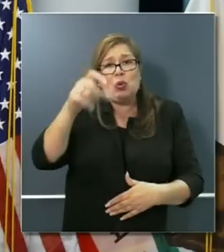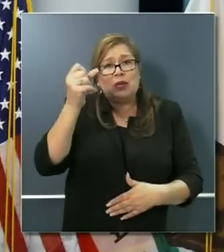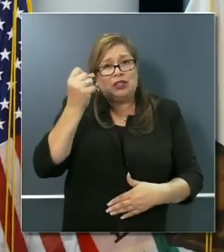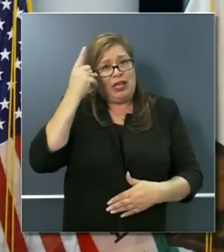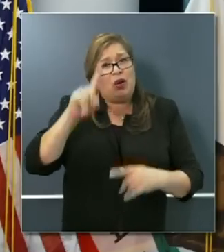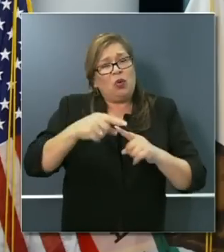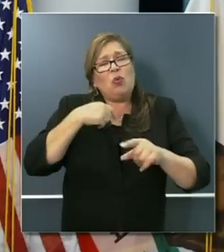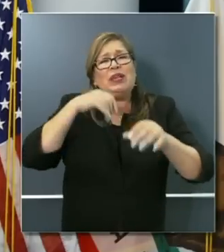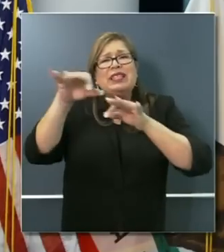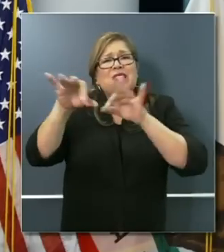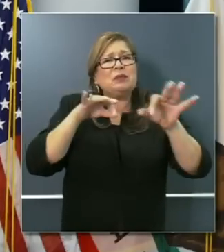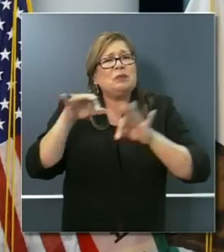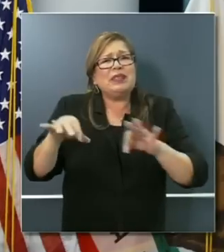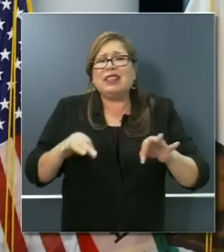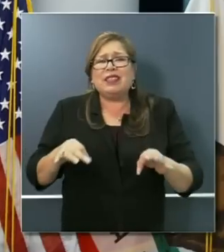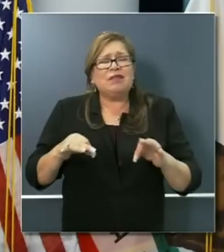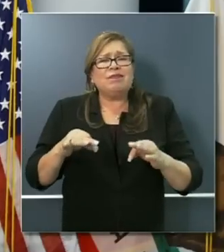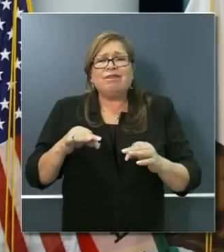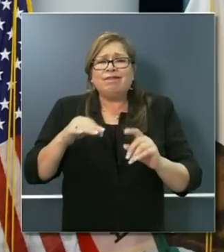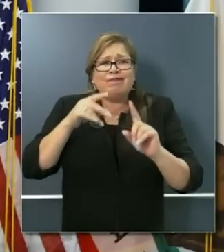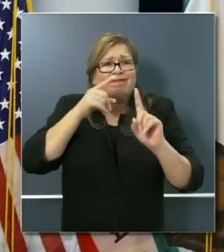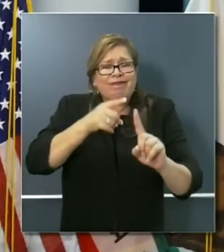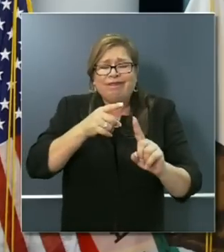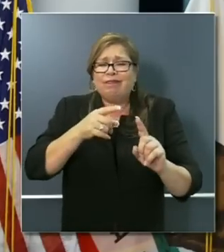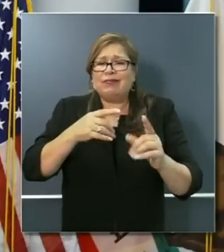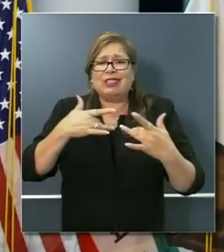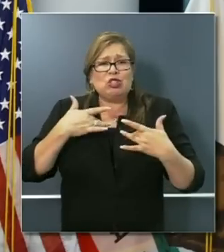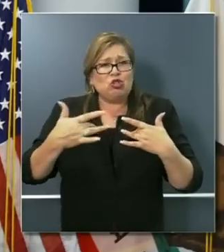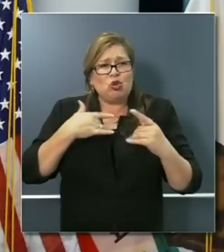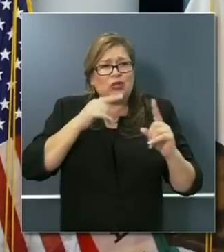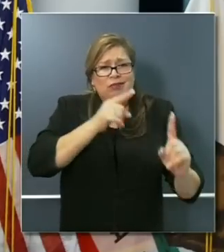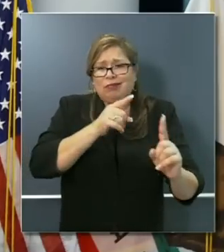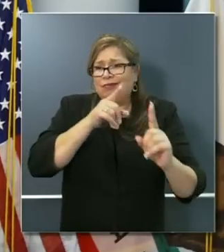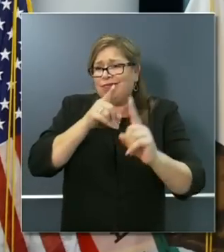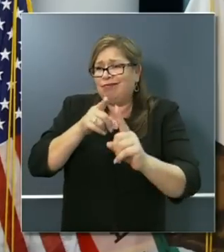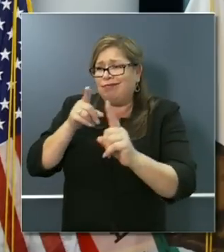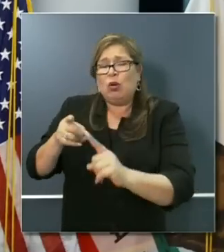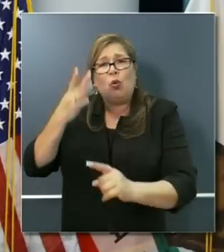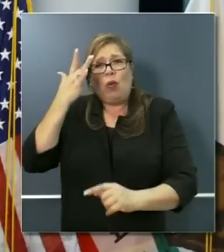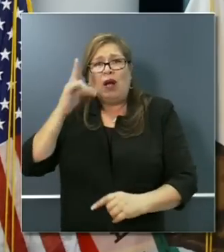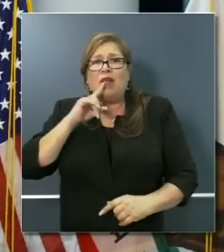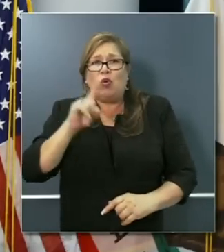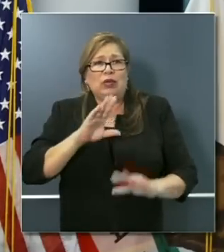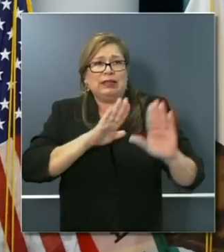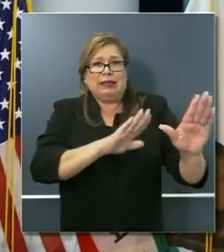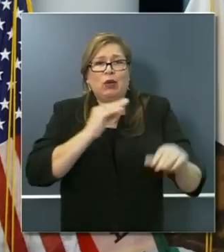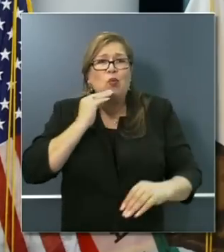MODEL AND SHARE THAT WITH YOU AND TO GIVE FEEDBACK AS A STATE ON HOW WE ARE DOING AND IMPLEMENTING THOSE STAY-AT-HOME EFFORTS AND IT WILL HELP YOU TO